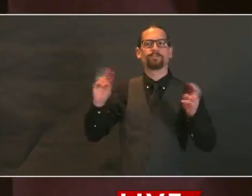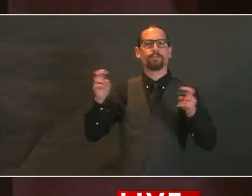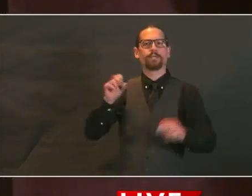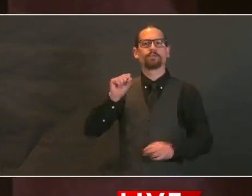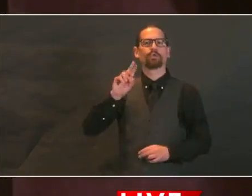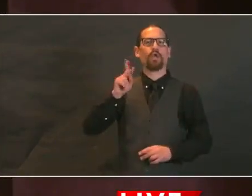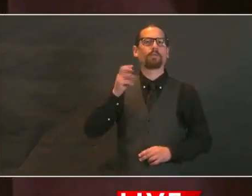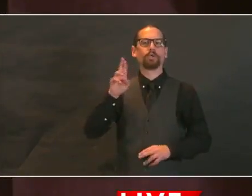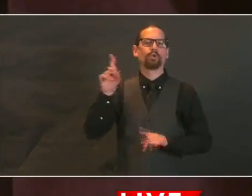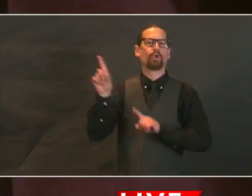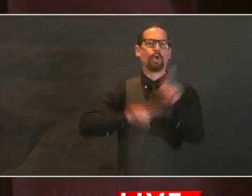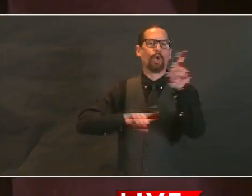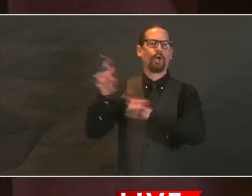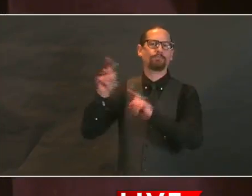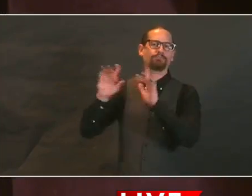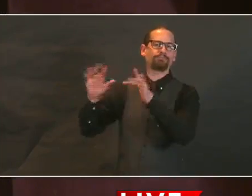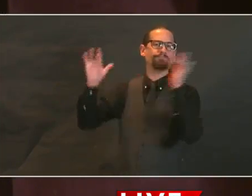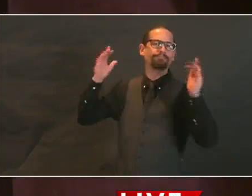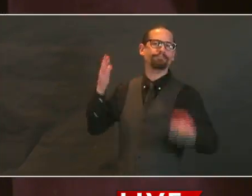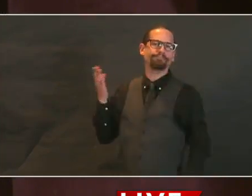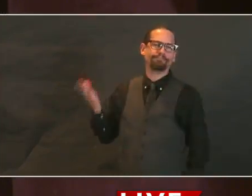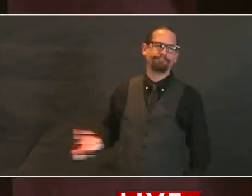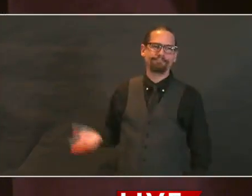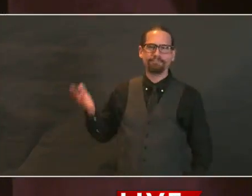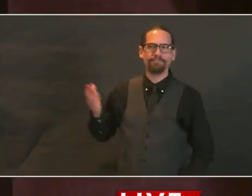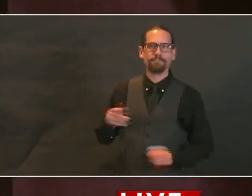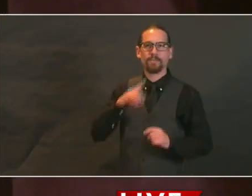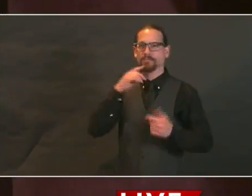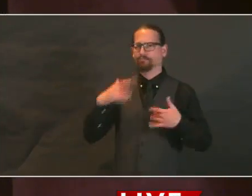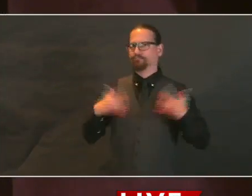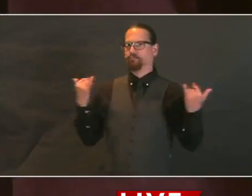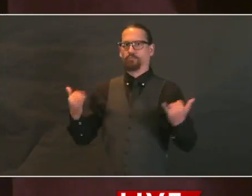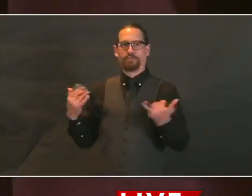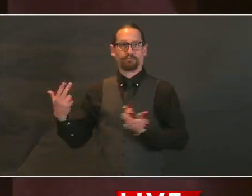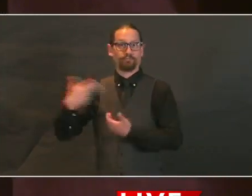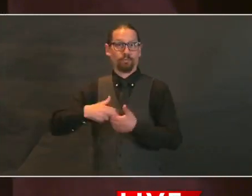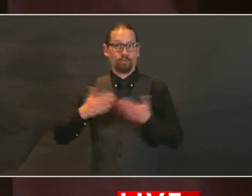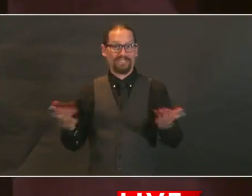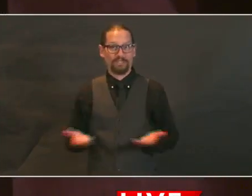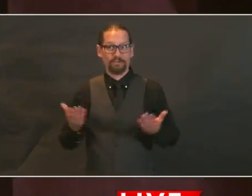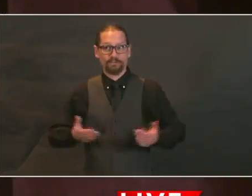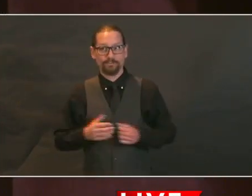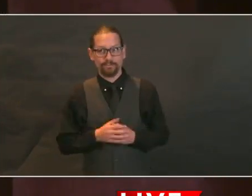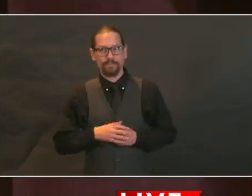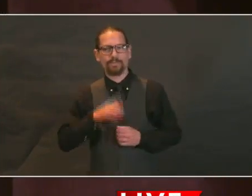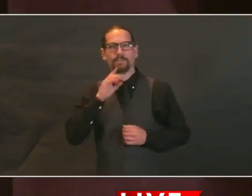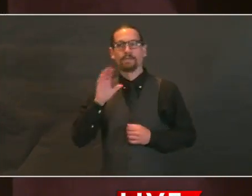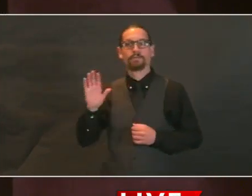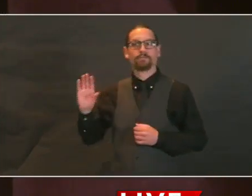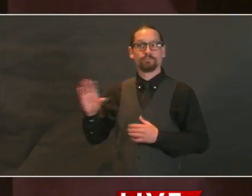INFECTIOUS DISEASE DOCTOR VERY TO ME AS WELL REFER TO SUPER STAND. SO WE ARE THRILLED TO